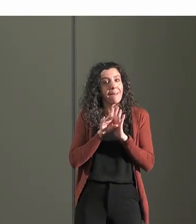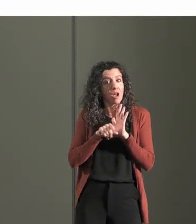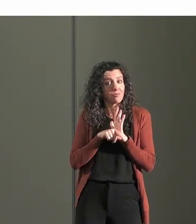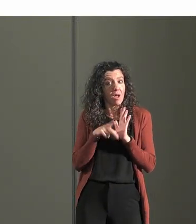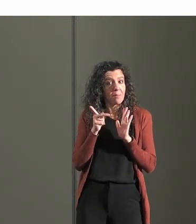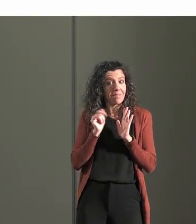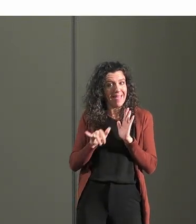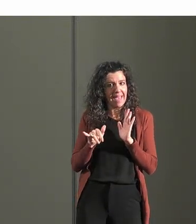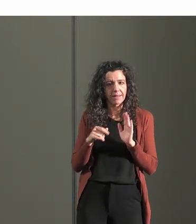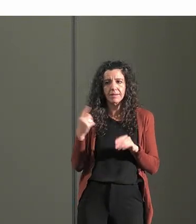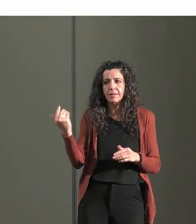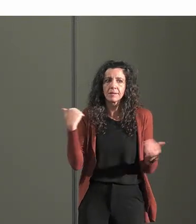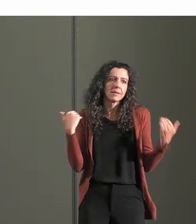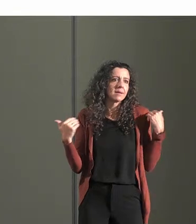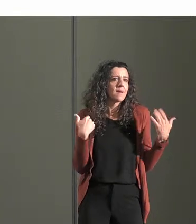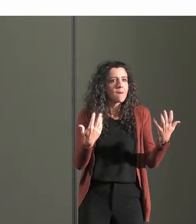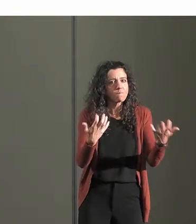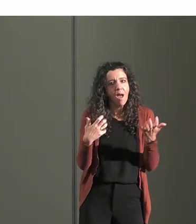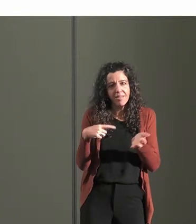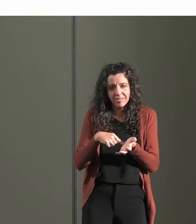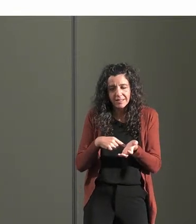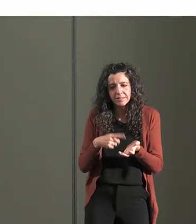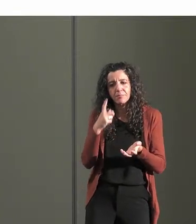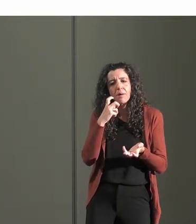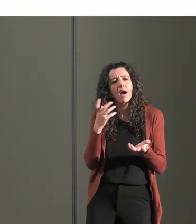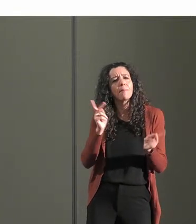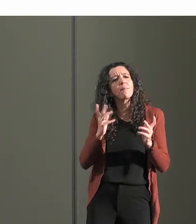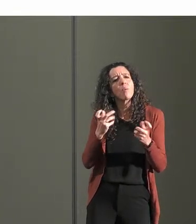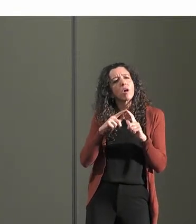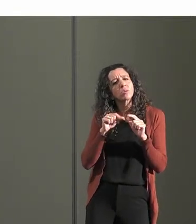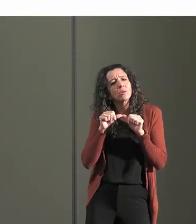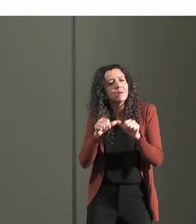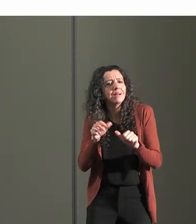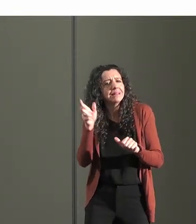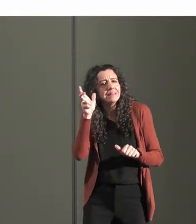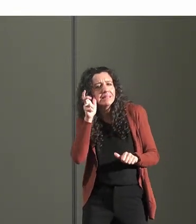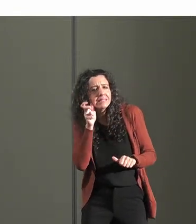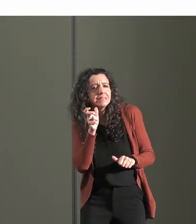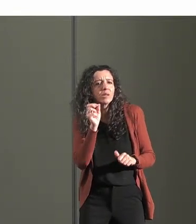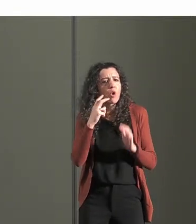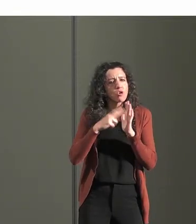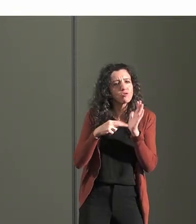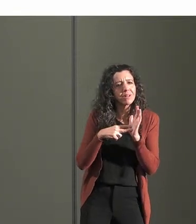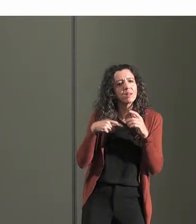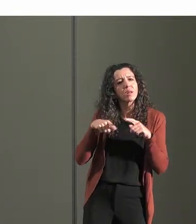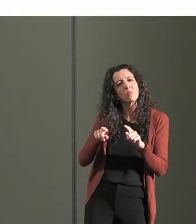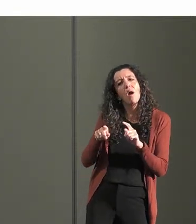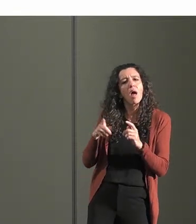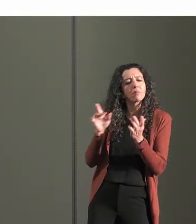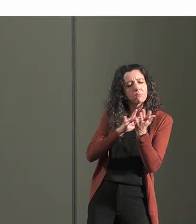play. This is a highly requested feature to continue